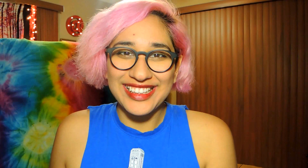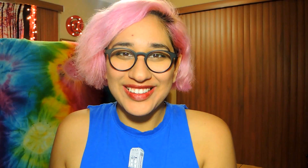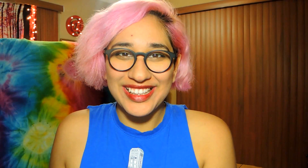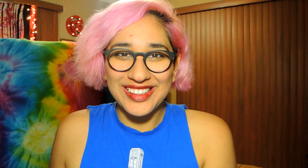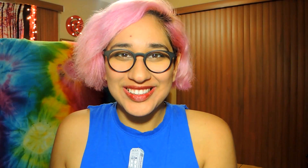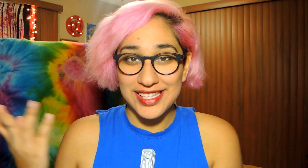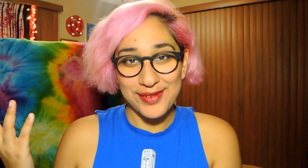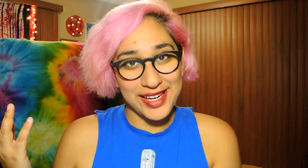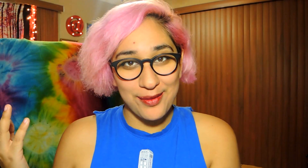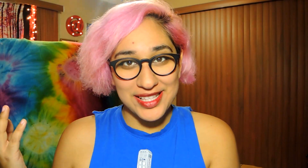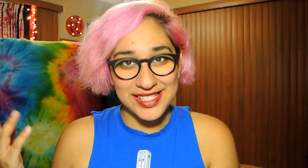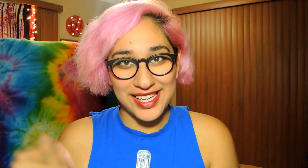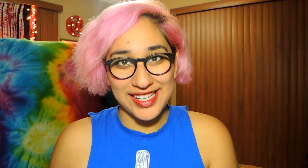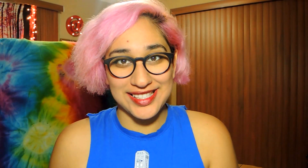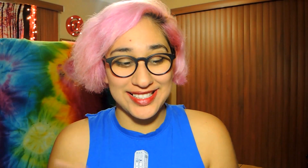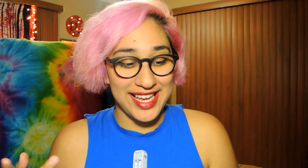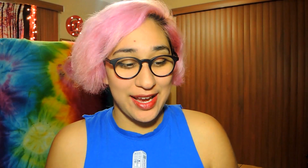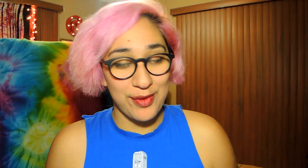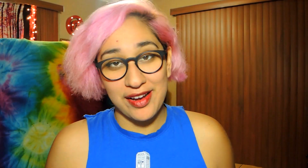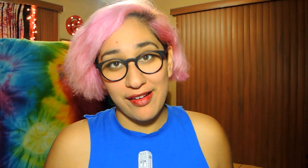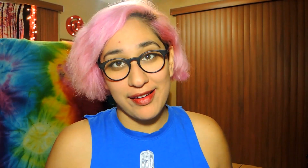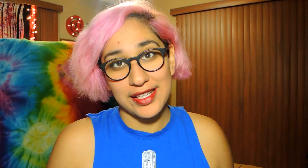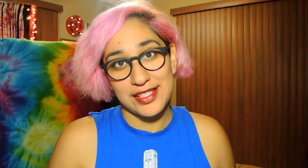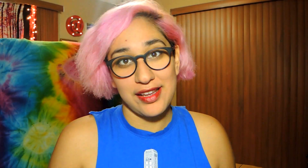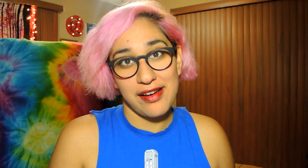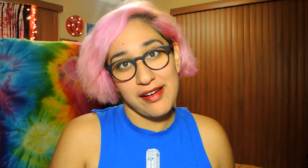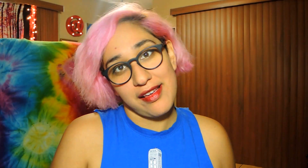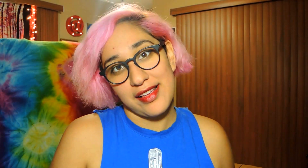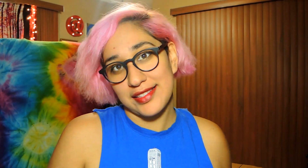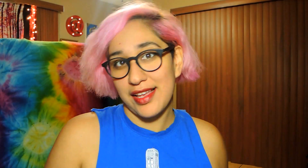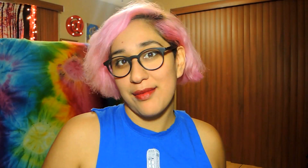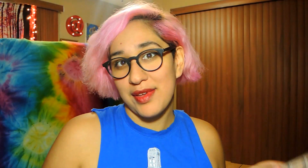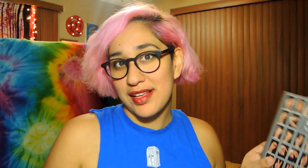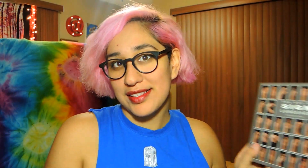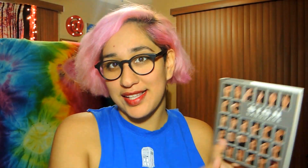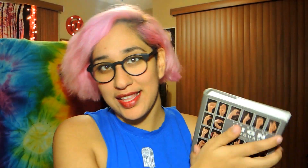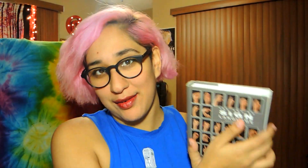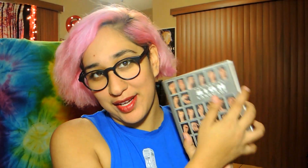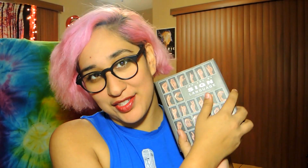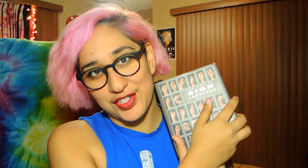Hello, hello! It's #WhyNotWednesday so today we're going to learn some sign language..